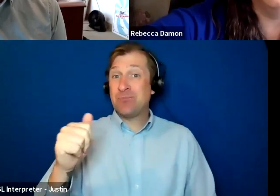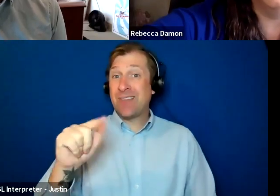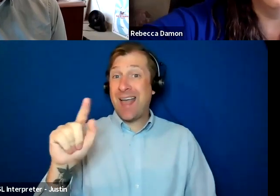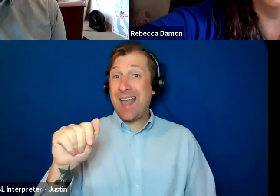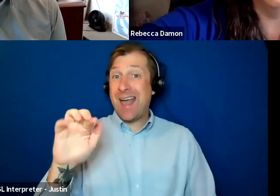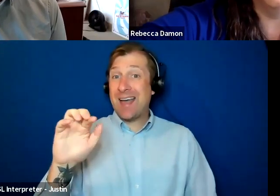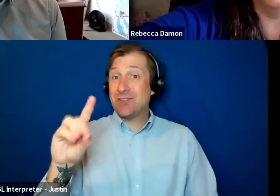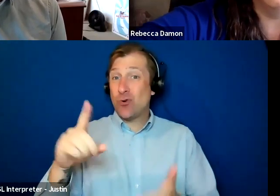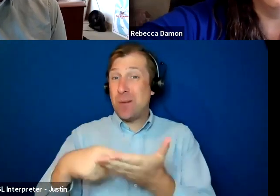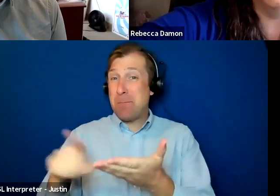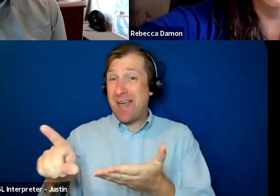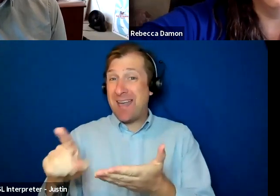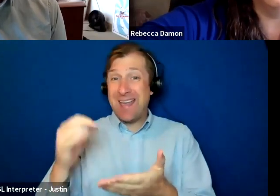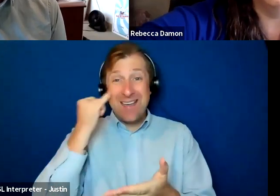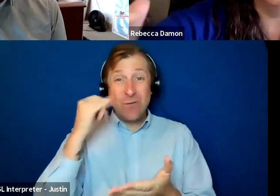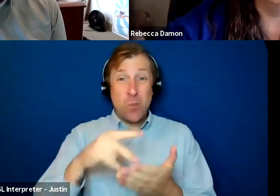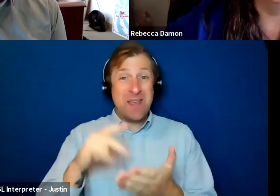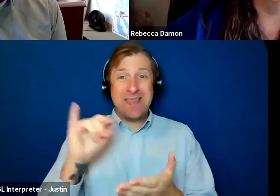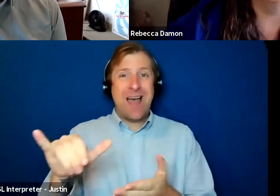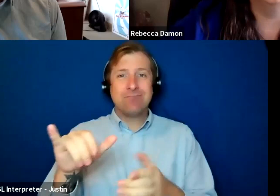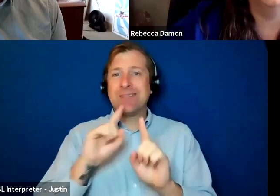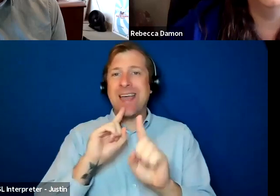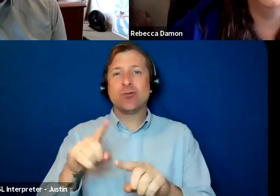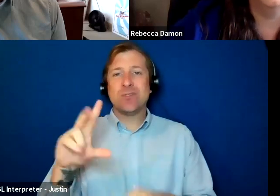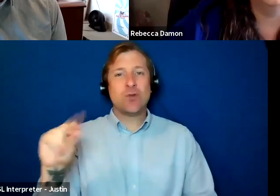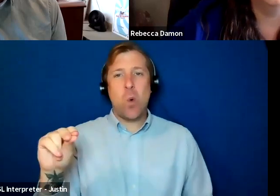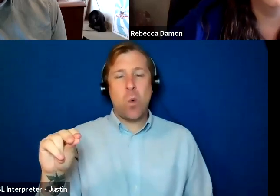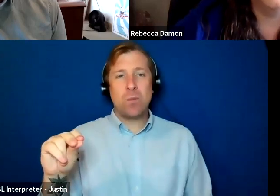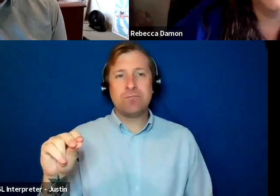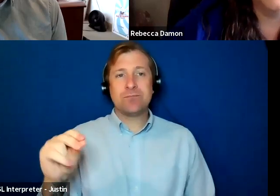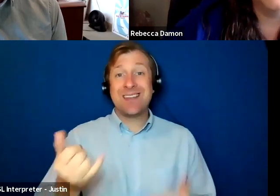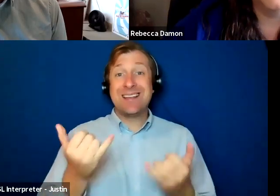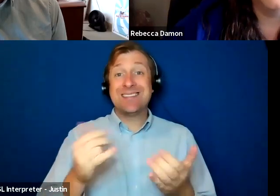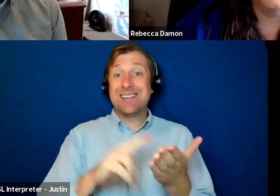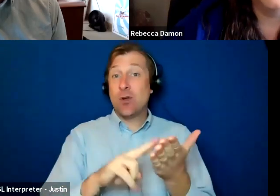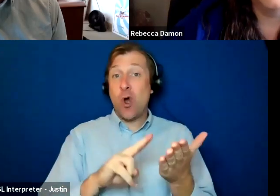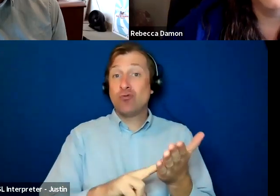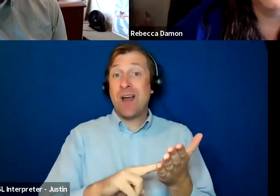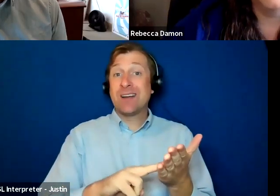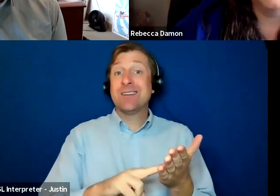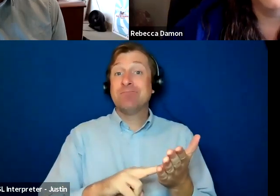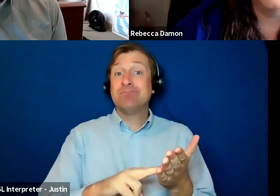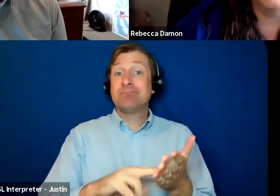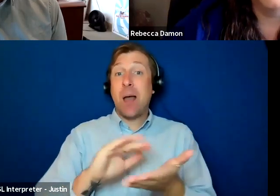meaning of that question, the answer is no. all of the existing contract rates remain in effect during this time period.